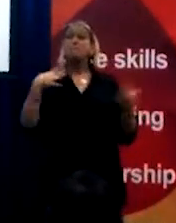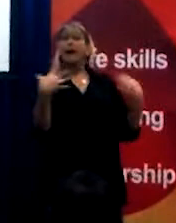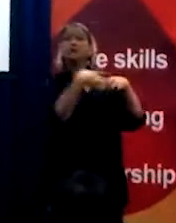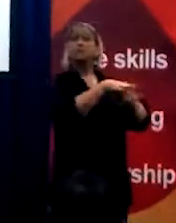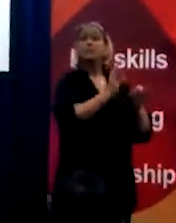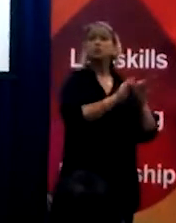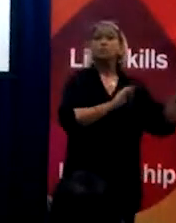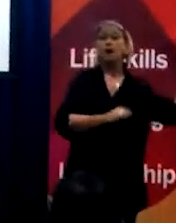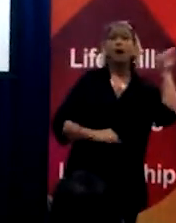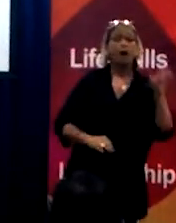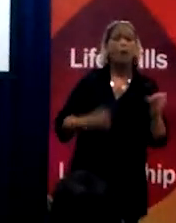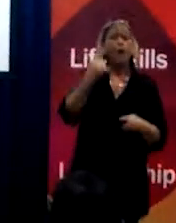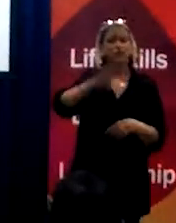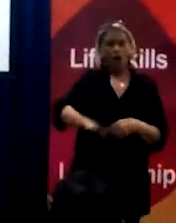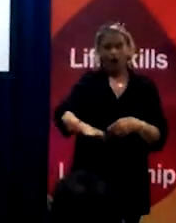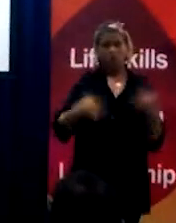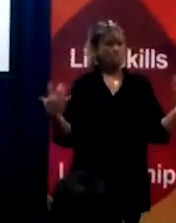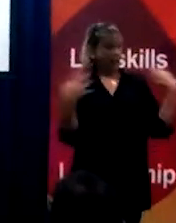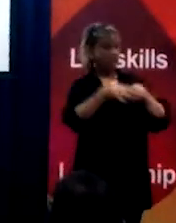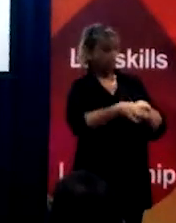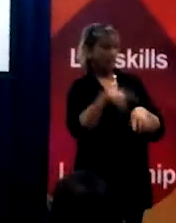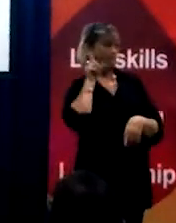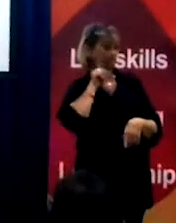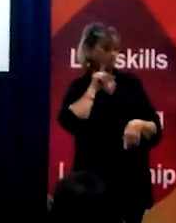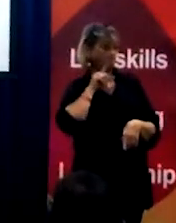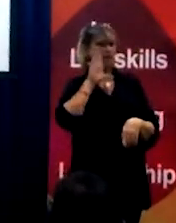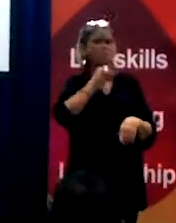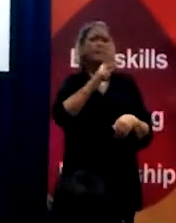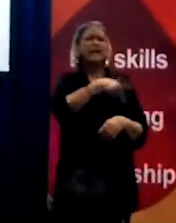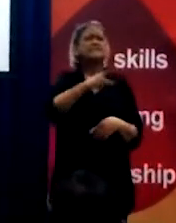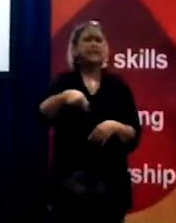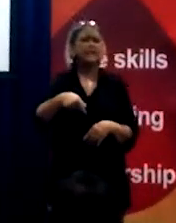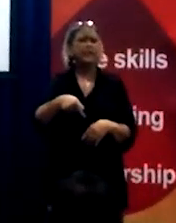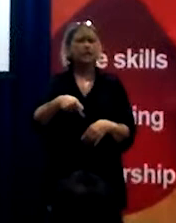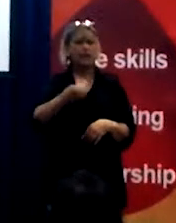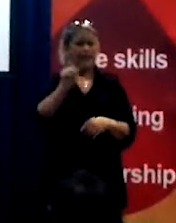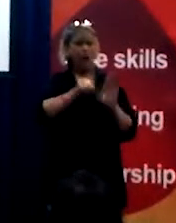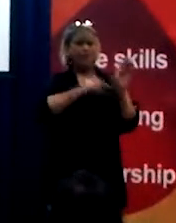One child, she’s been in the mainstream from kindy and she’s now in Year 6,